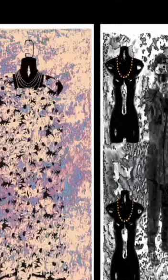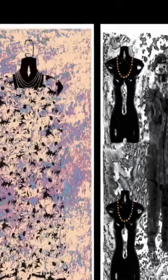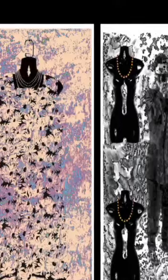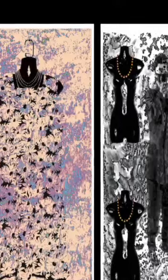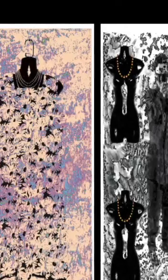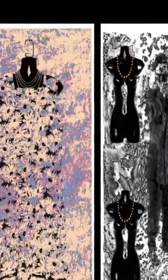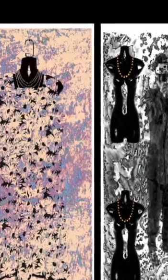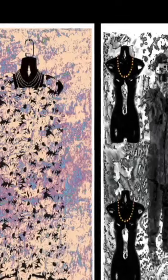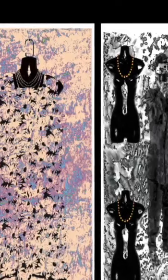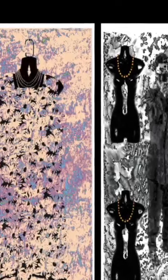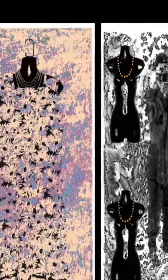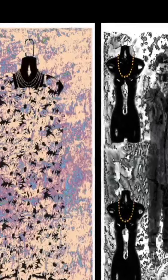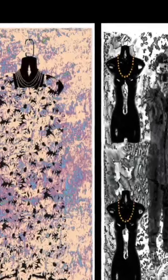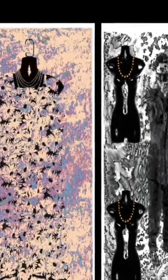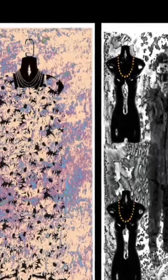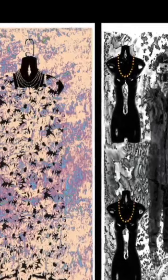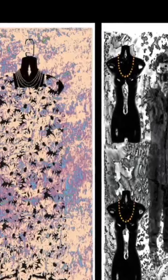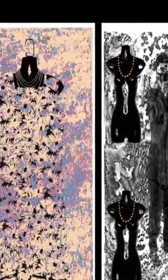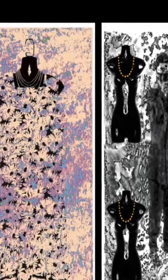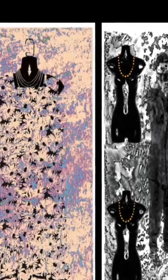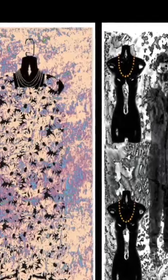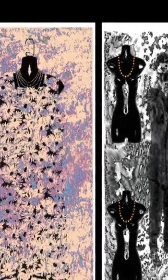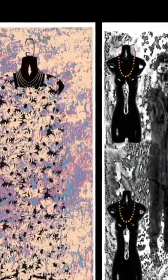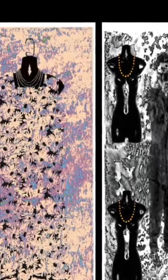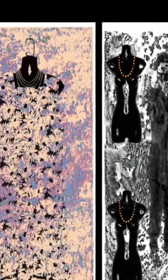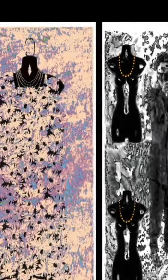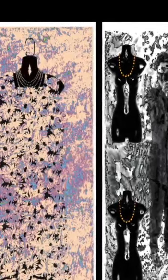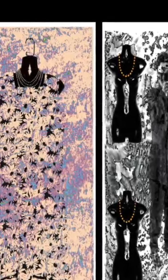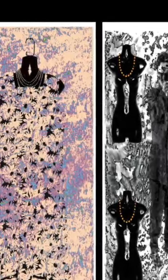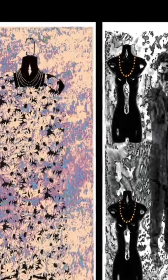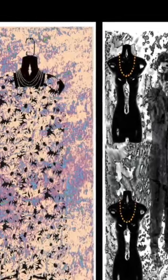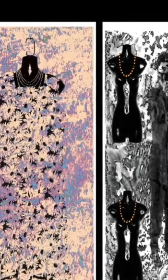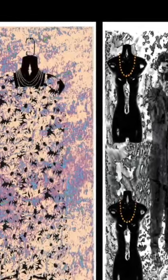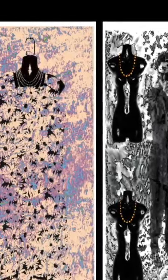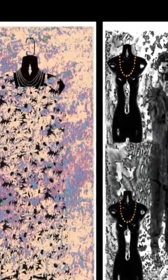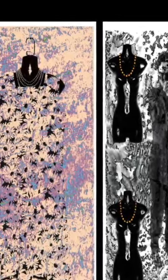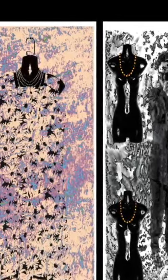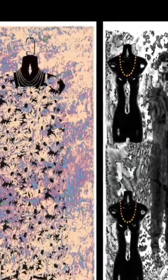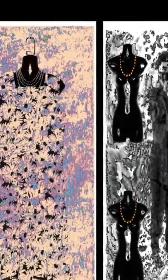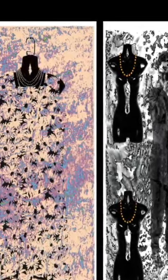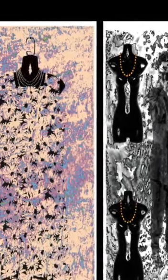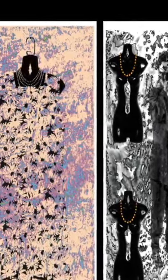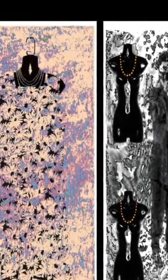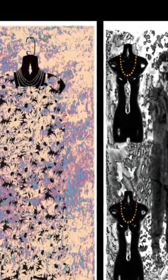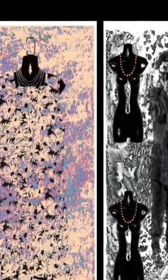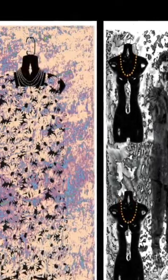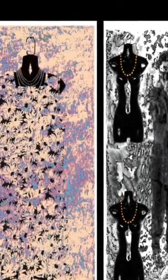Their work propels us forward into an exciting, intricate, and ever-developing future,